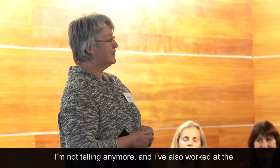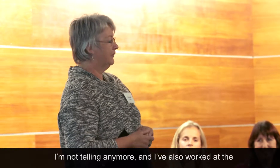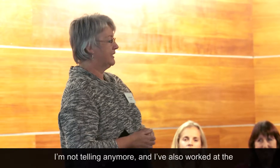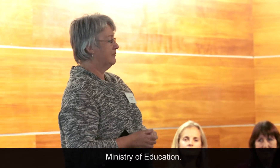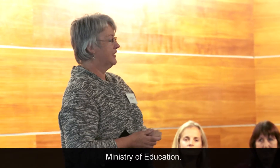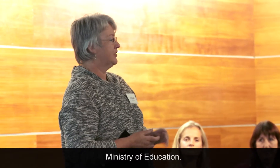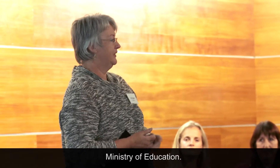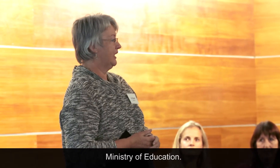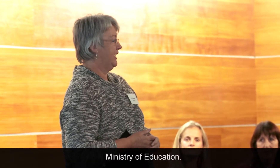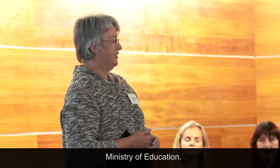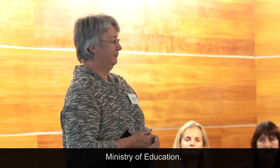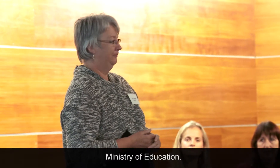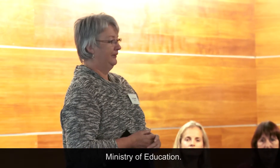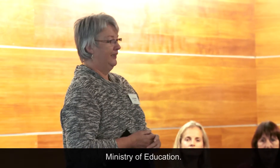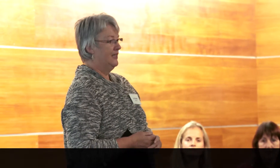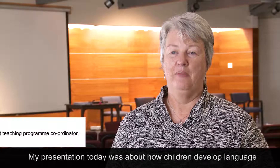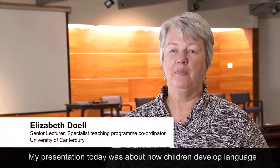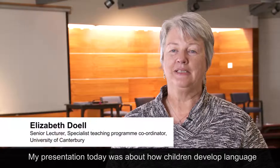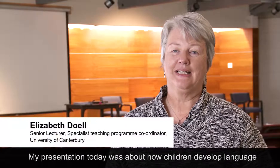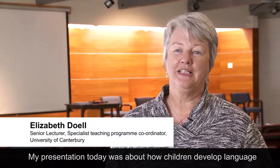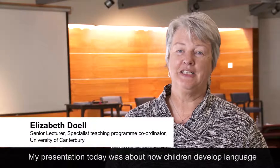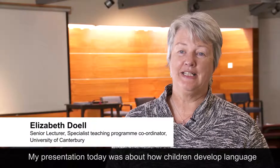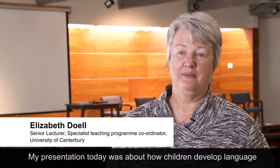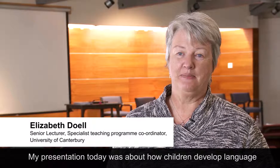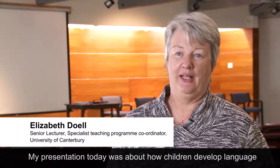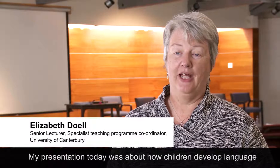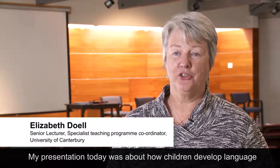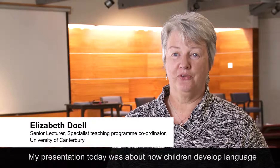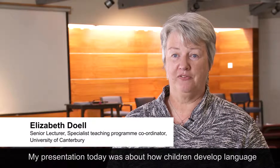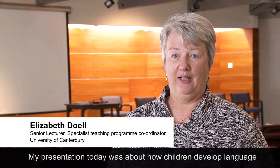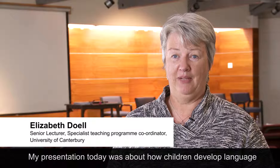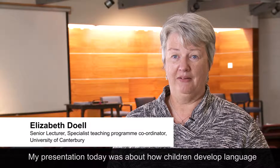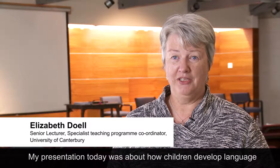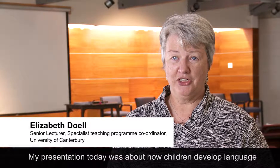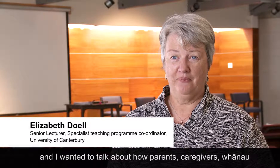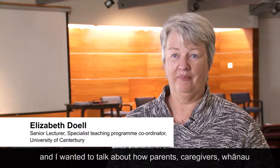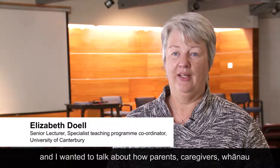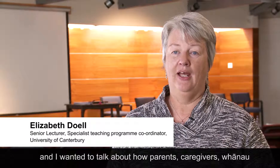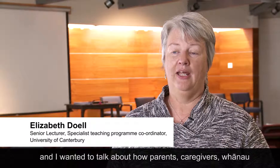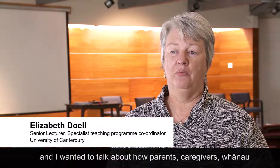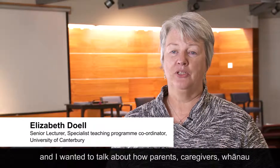also worked at the Ministry of Education. Interview with Elizabeth on her presentation. Elizabeth: My presentation today was about how children develop language and I wanted